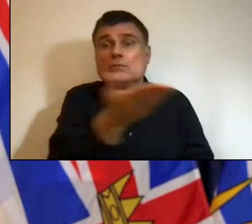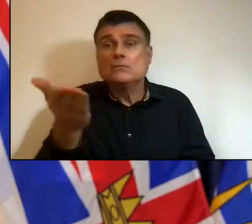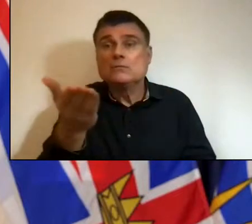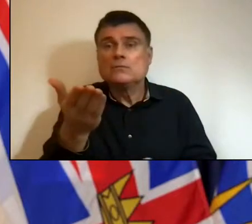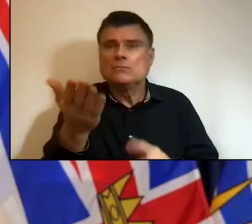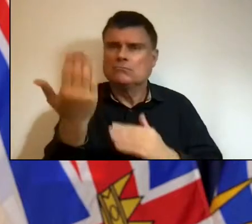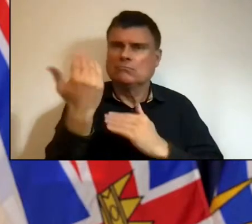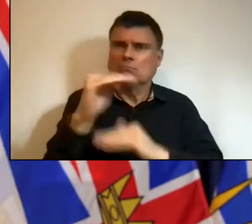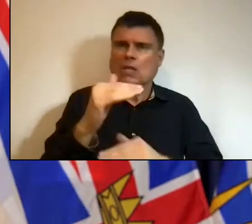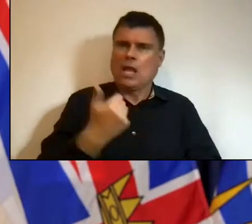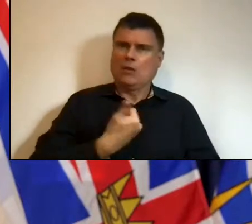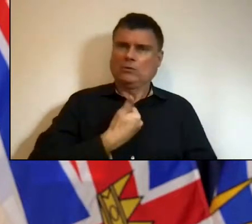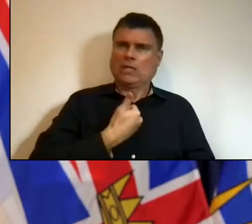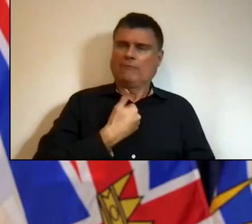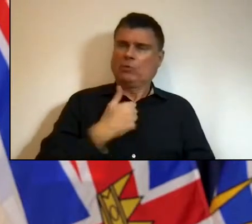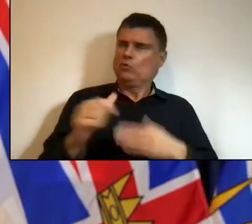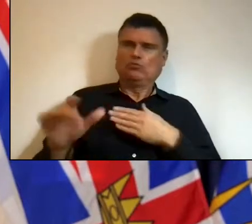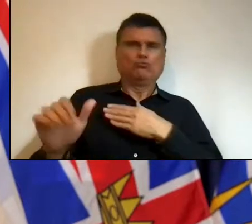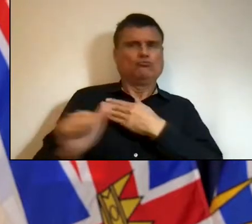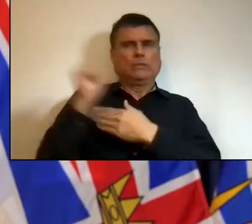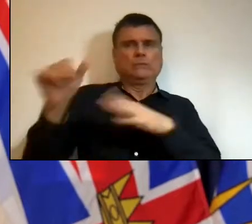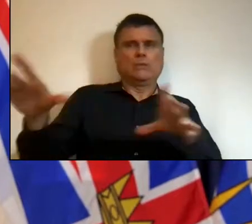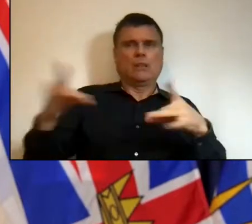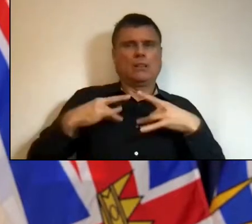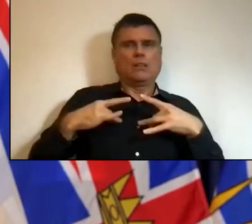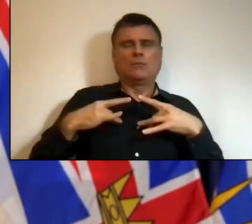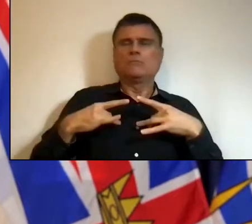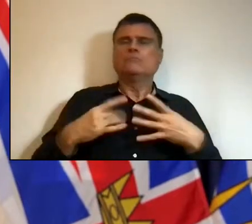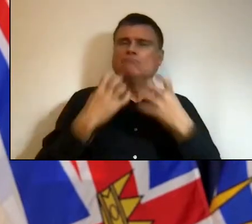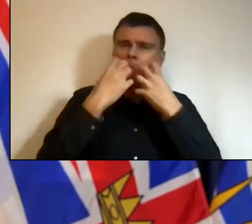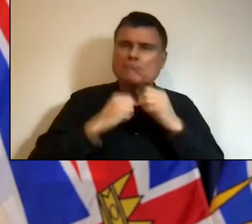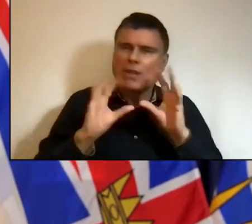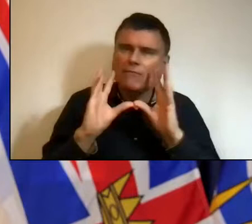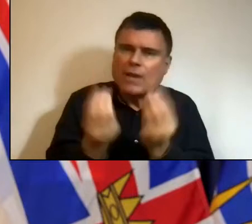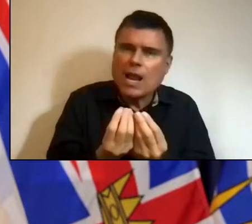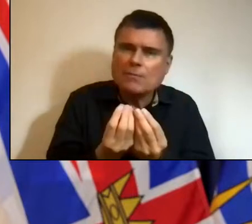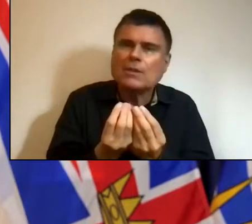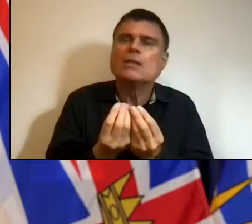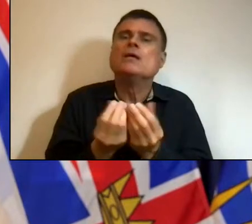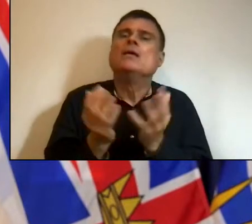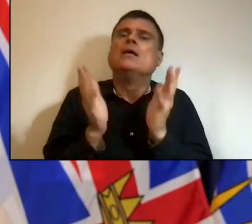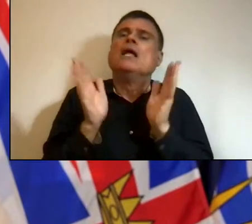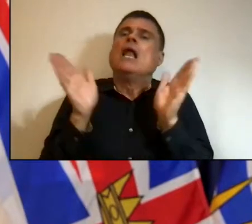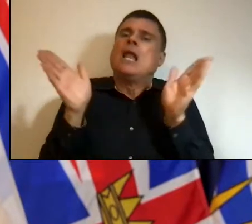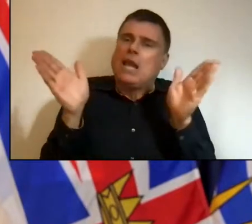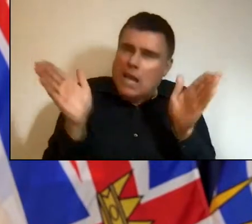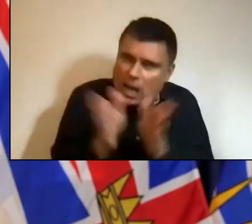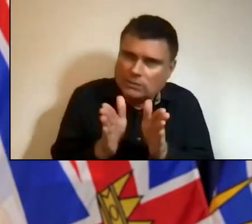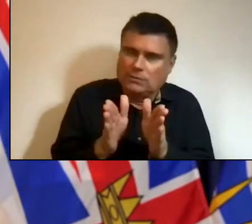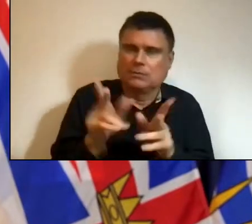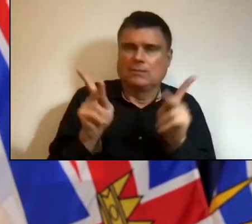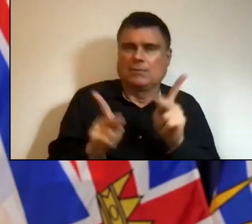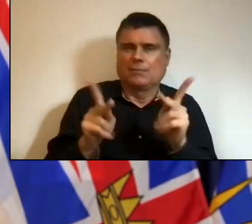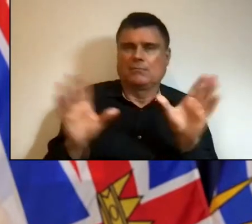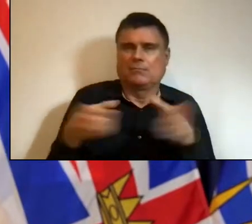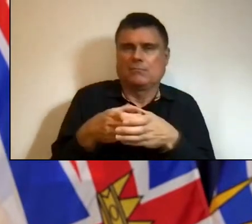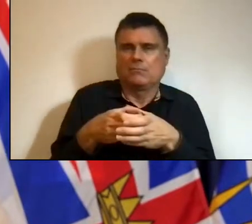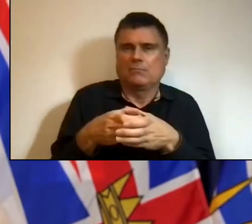our communities and the ones we love. Is to limit personal contacts right now. This is